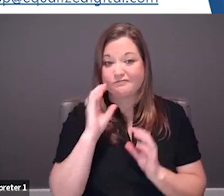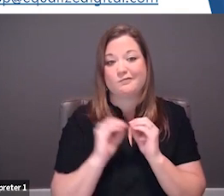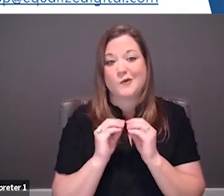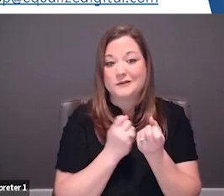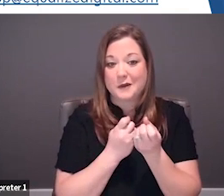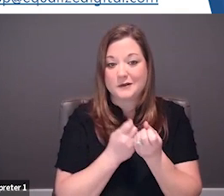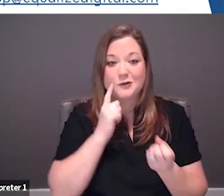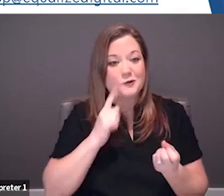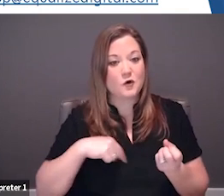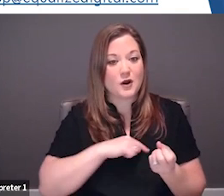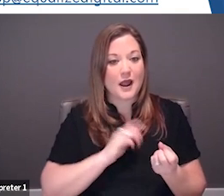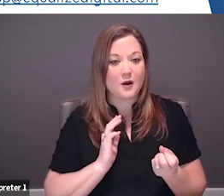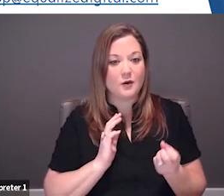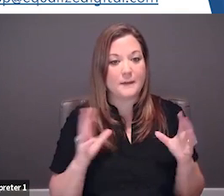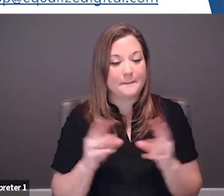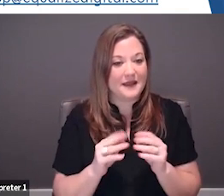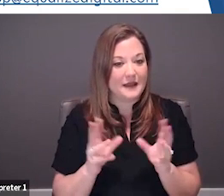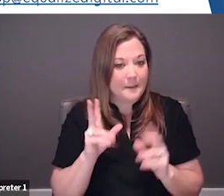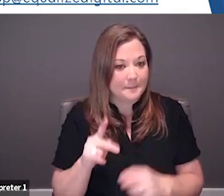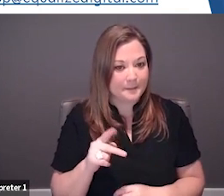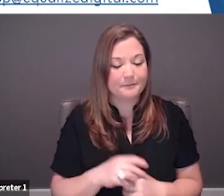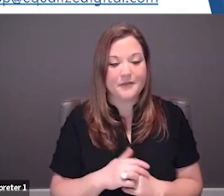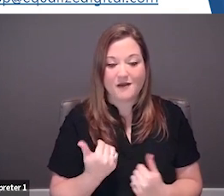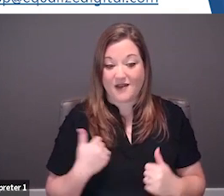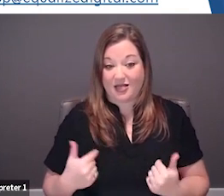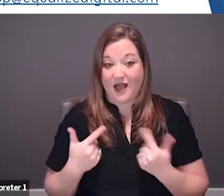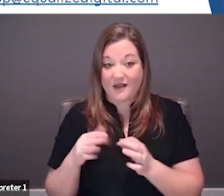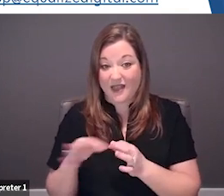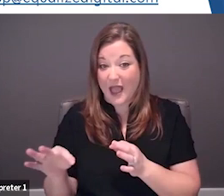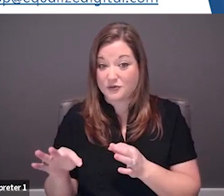I think we have a live caption sponsorship opening up for the fall.